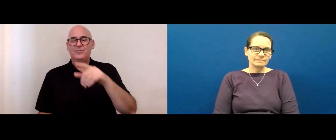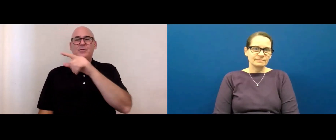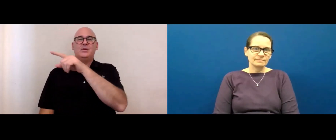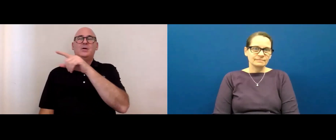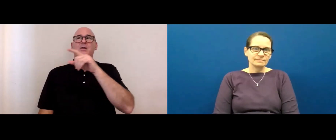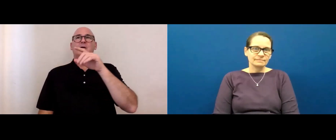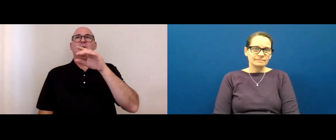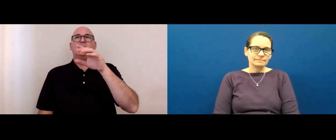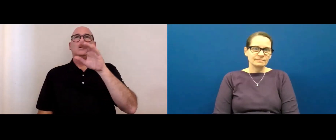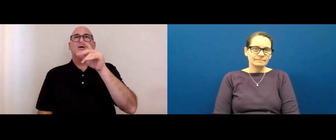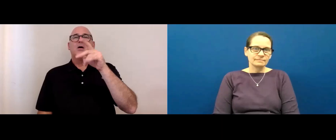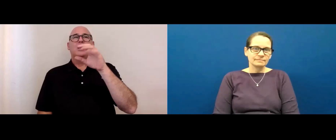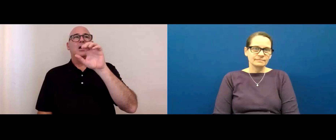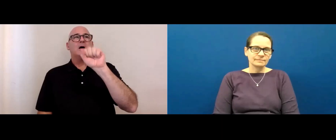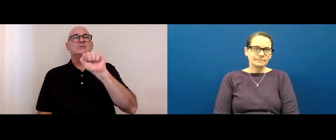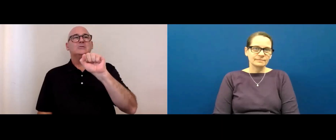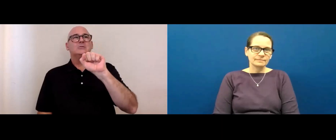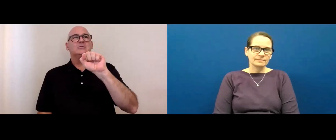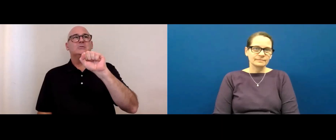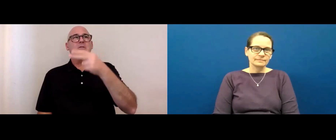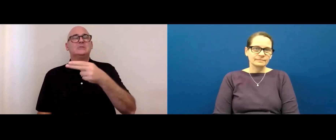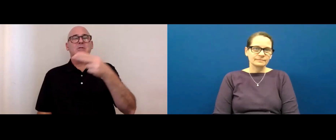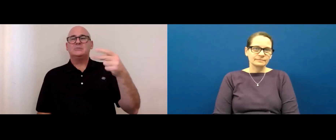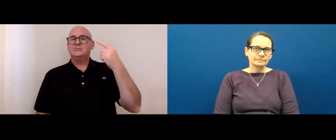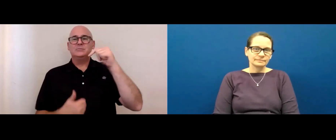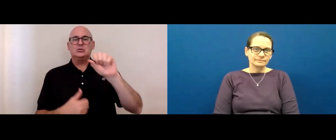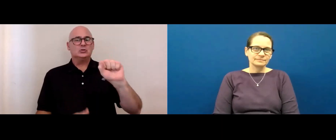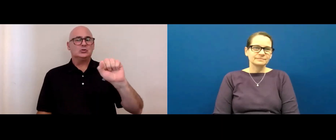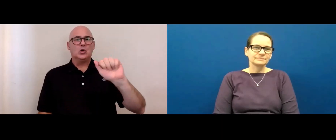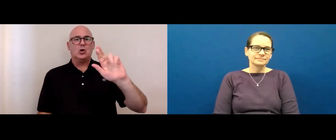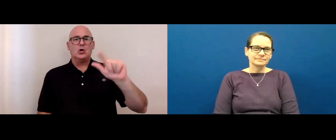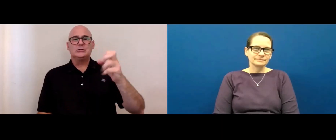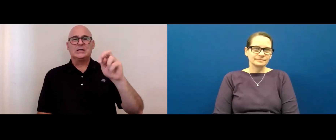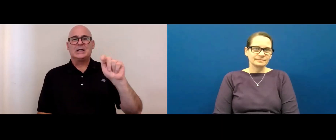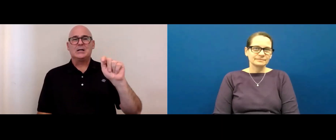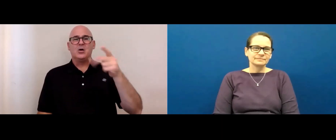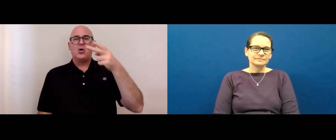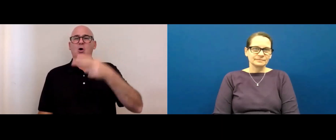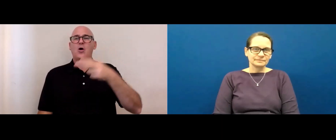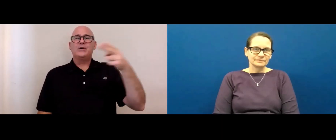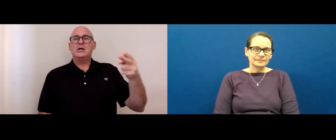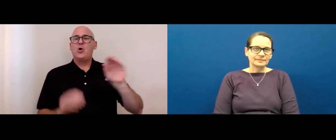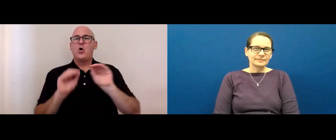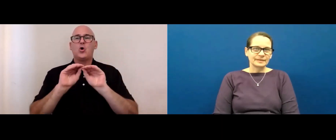Rhode Island School for the Deaf has to be involved SHHH there's a SHHH